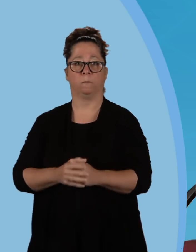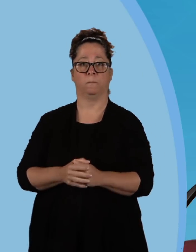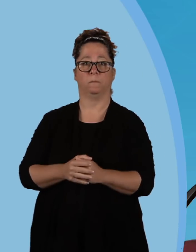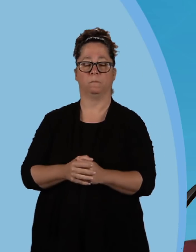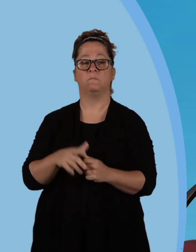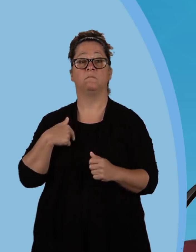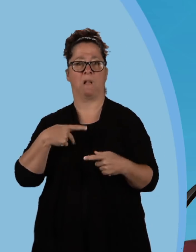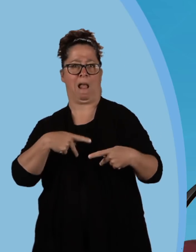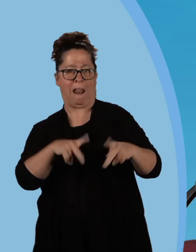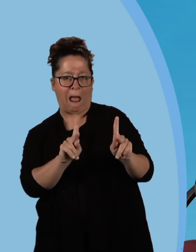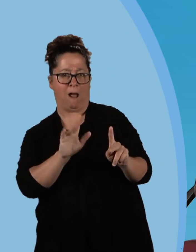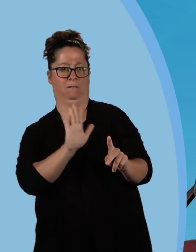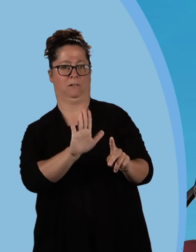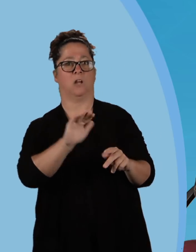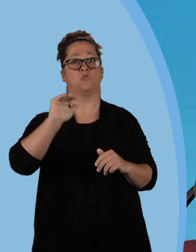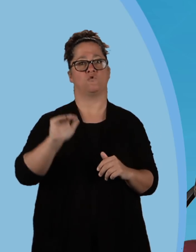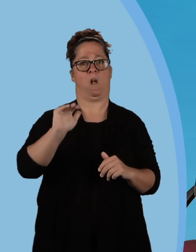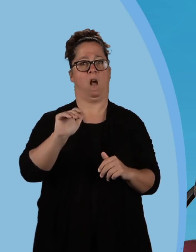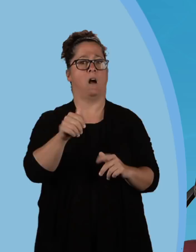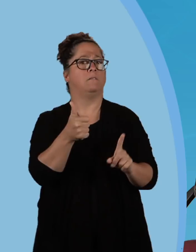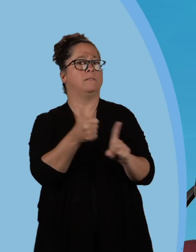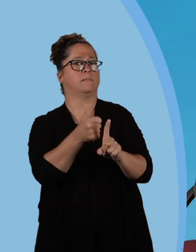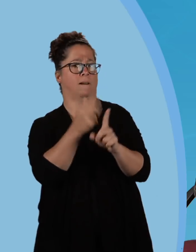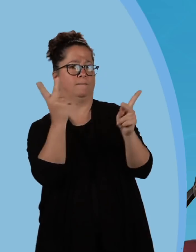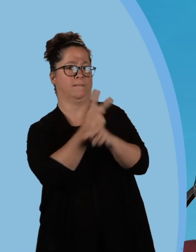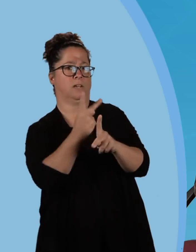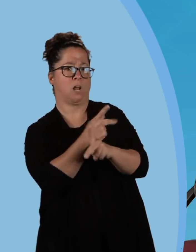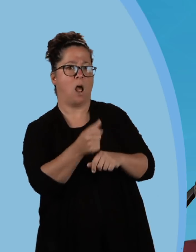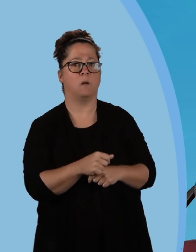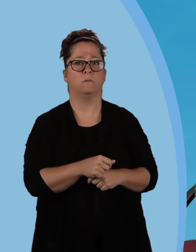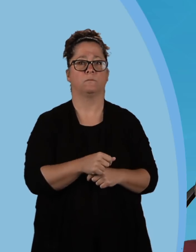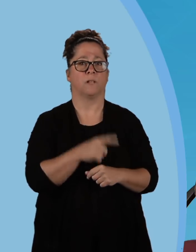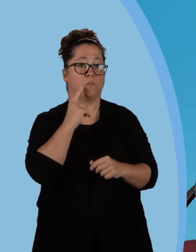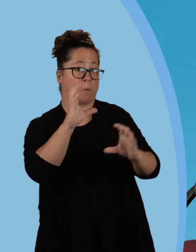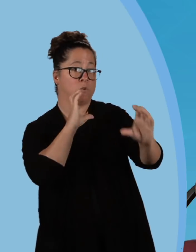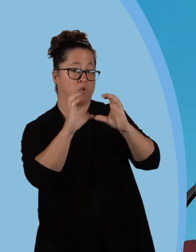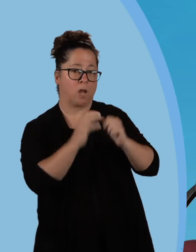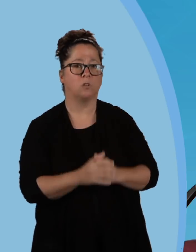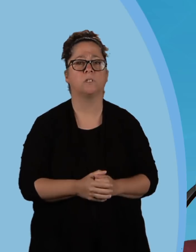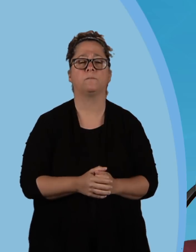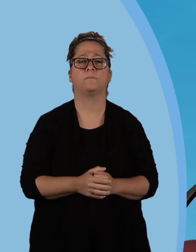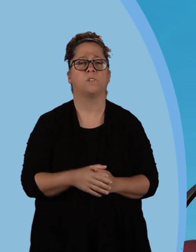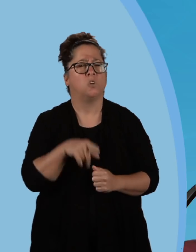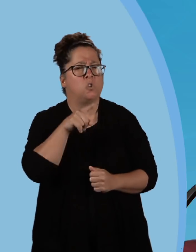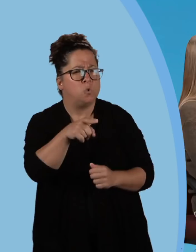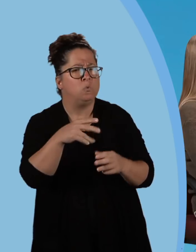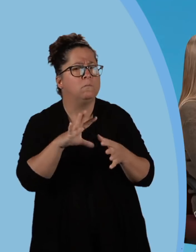really has to figure out not to interpret in that situation and let the child try to handle it themselves,